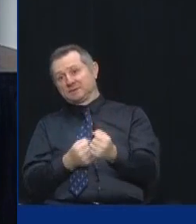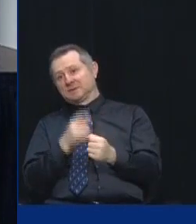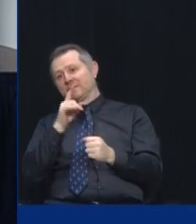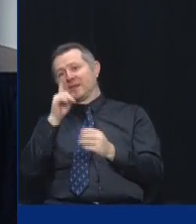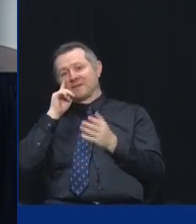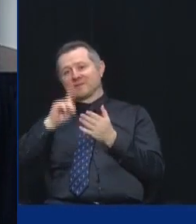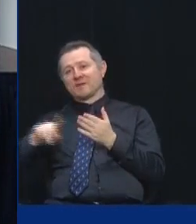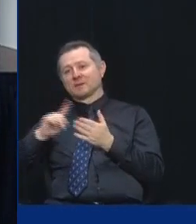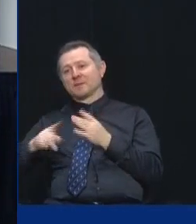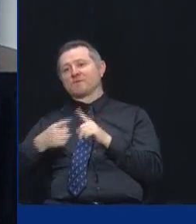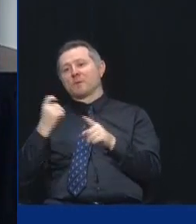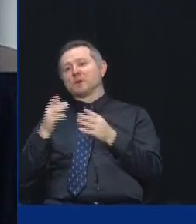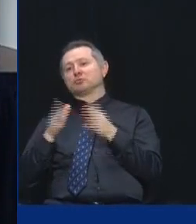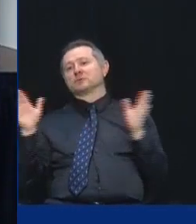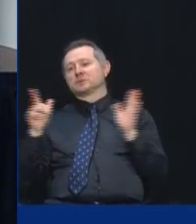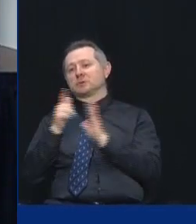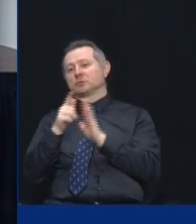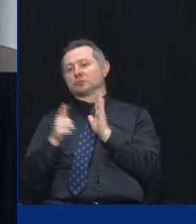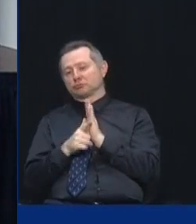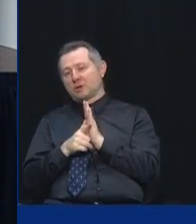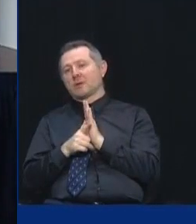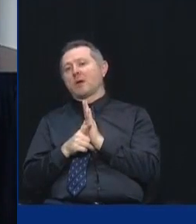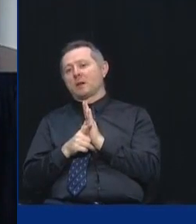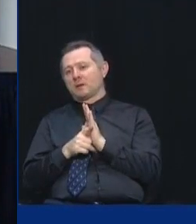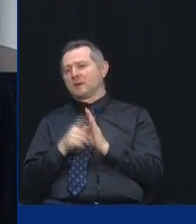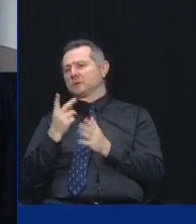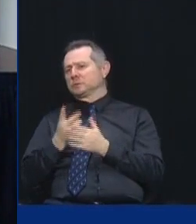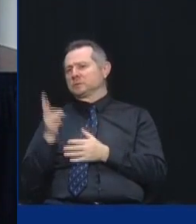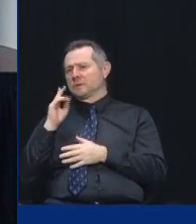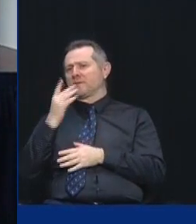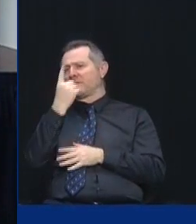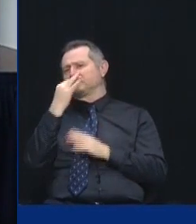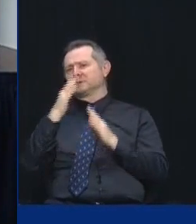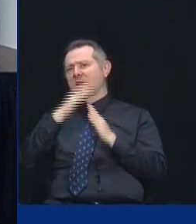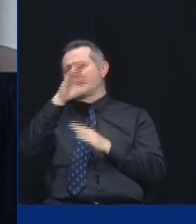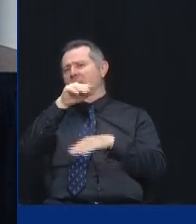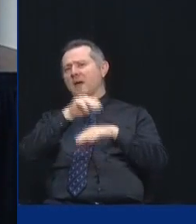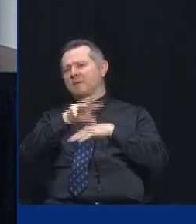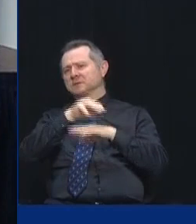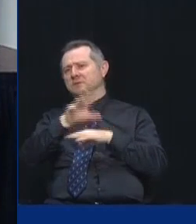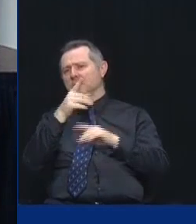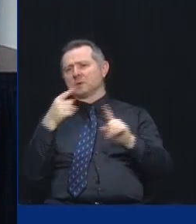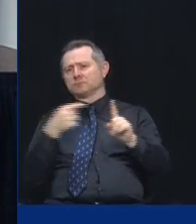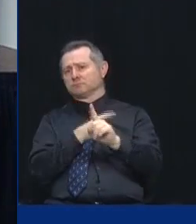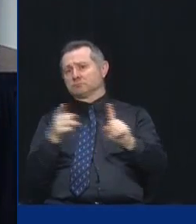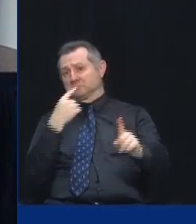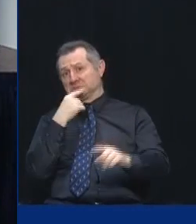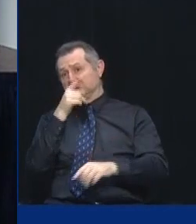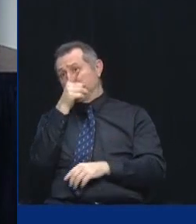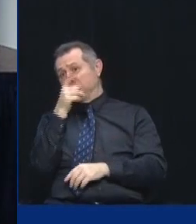QUESTIONS? GOVERNOR, DO YOU HAVE FULL FAITH AND CONFIDENCE IN THE INVESTIGATION BY THE ATTORNEY GENERAL?